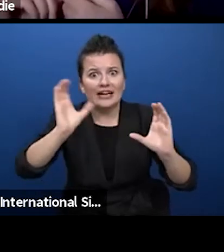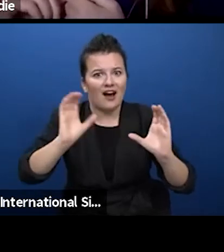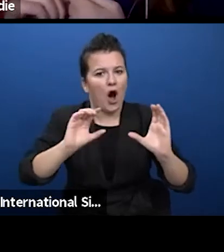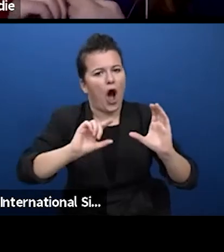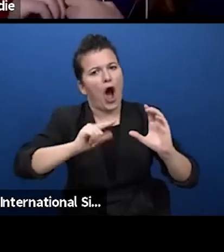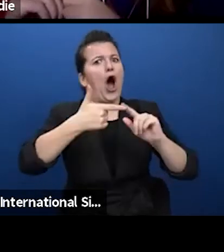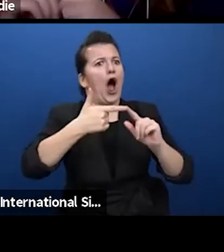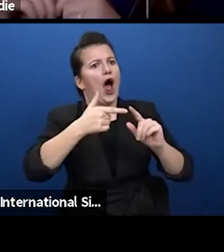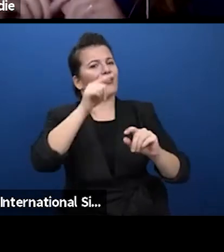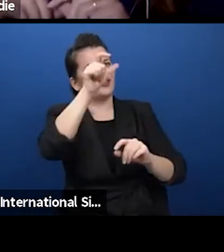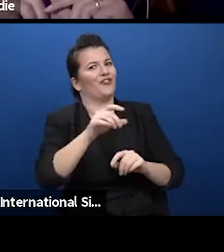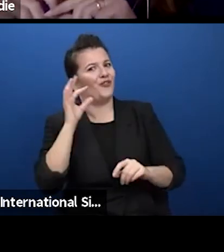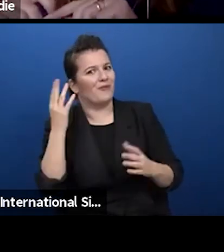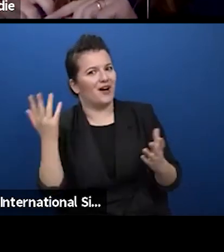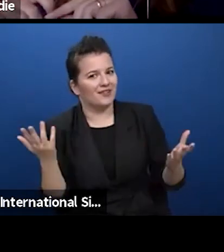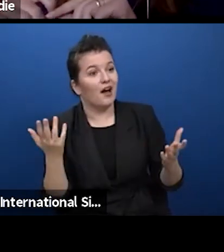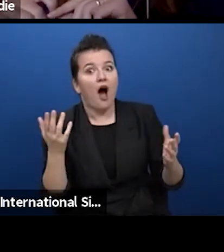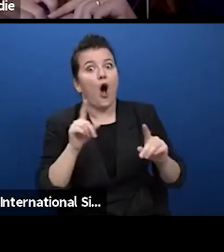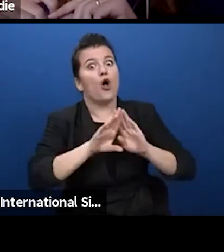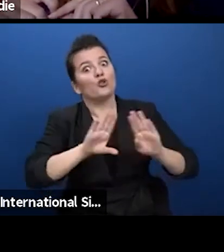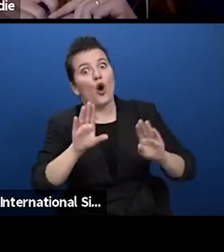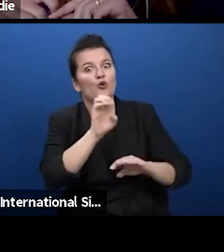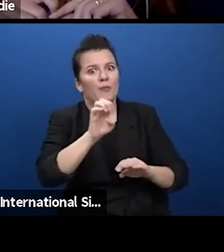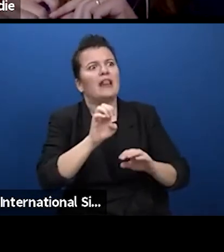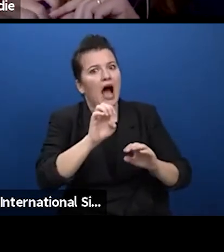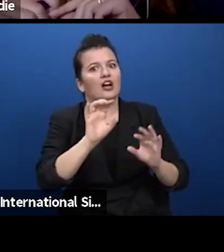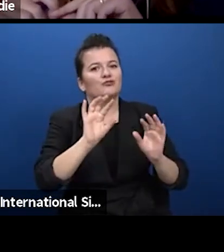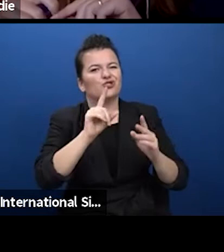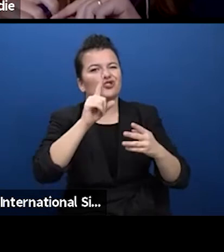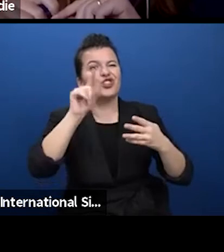And I mean and I this happened to me not one time but many times you know but I mean, I'm still